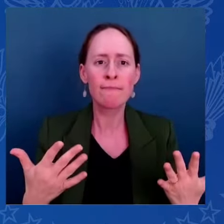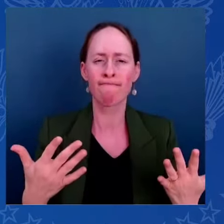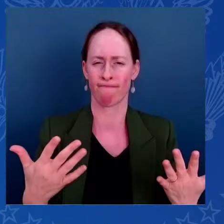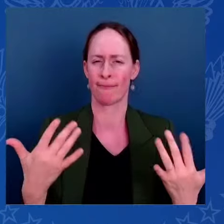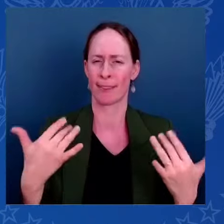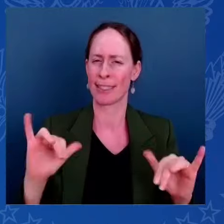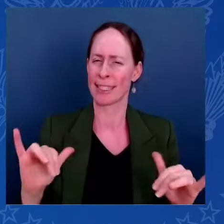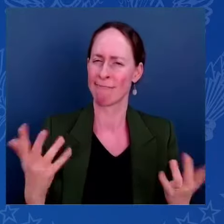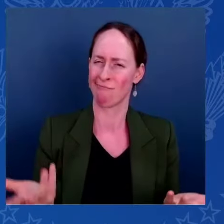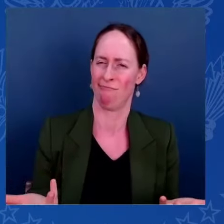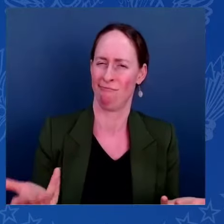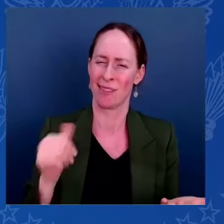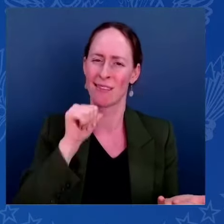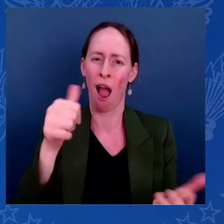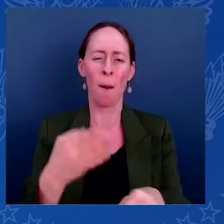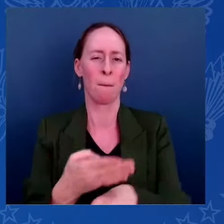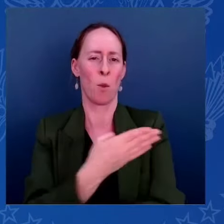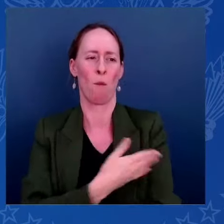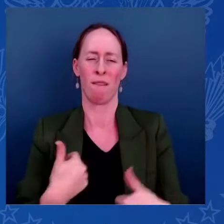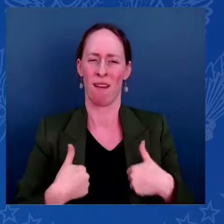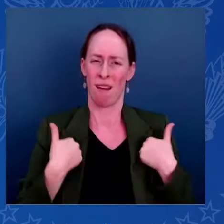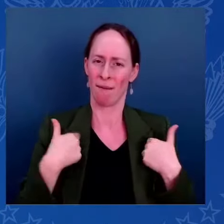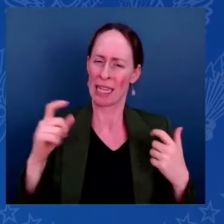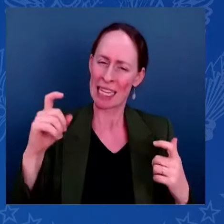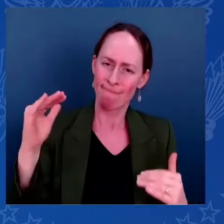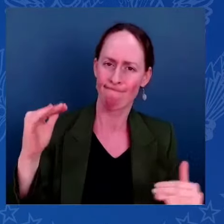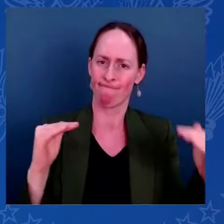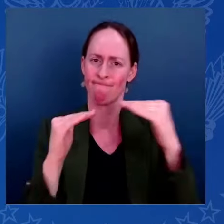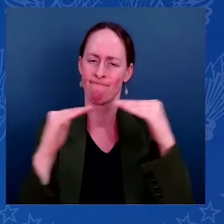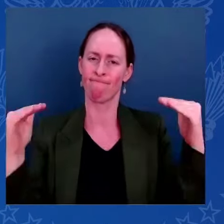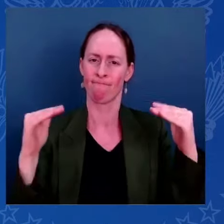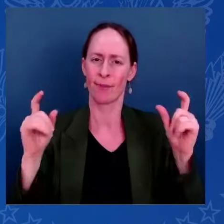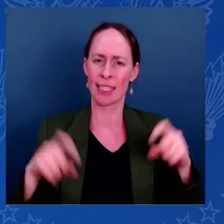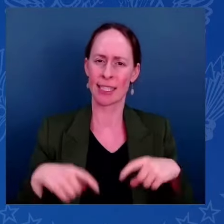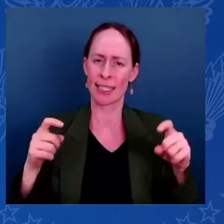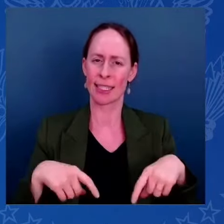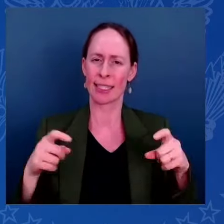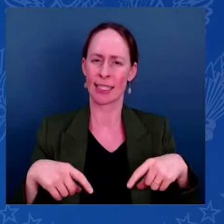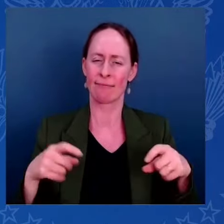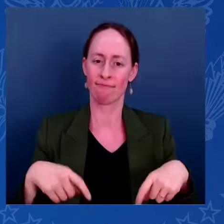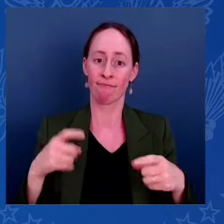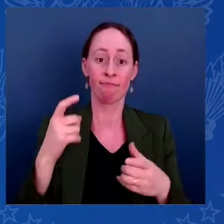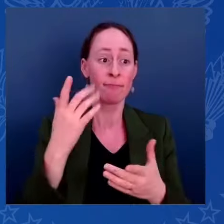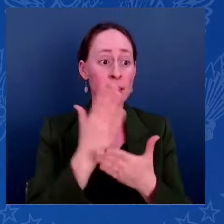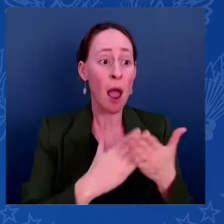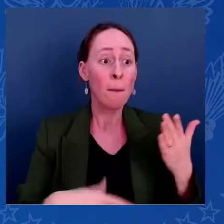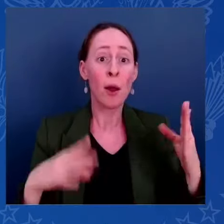facing disproportionate cancer rates -- in some areas -- -- in some areas,